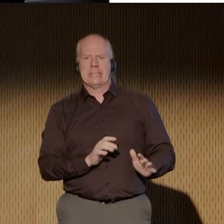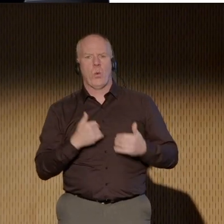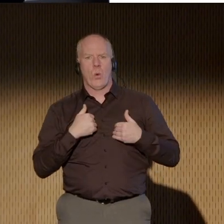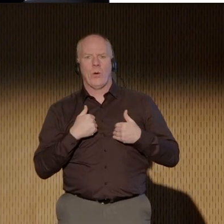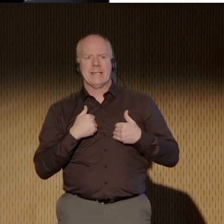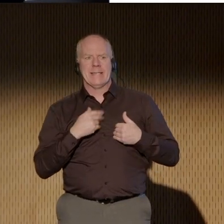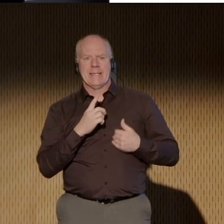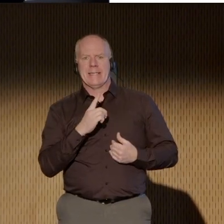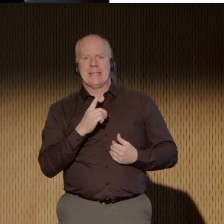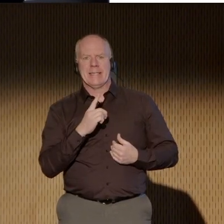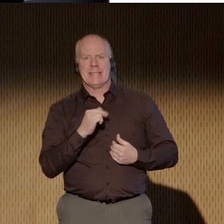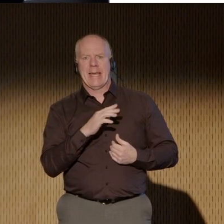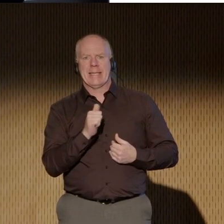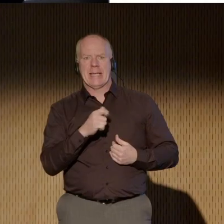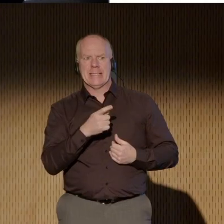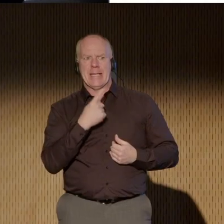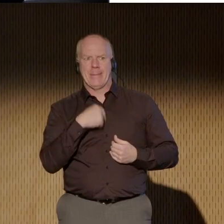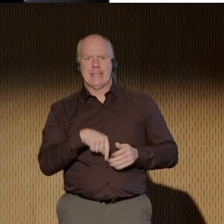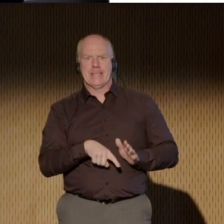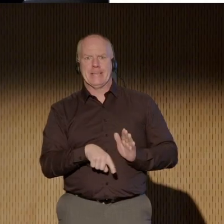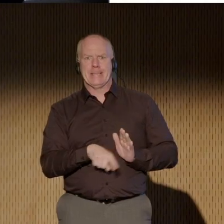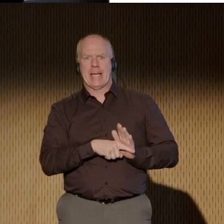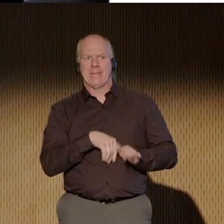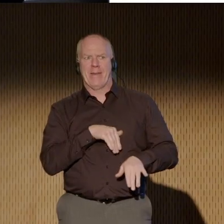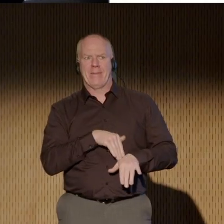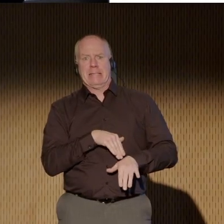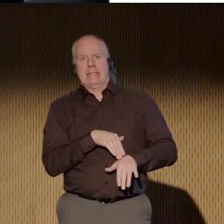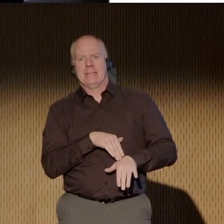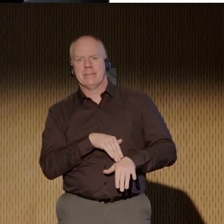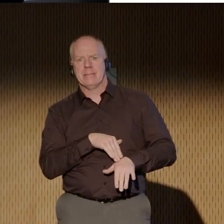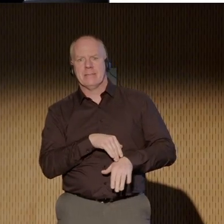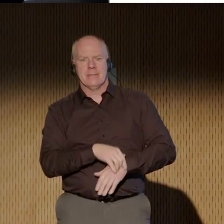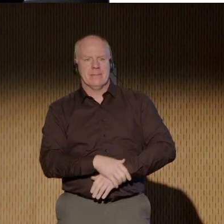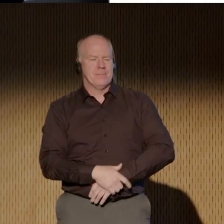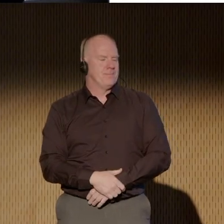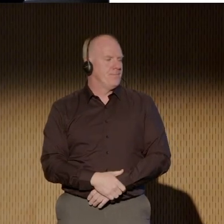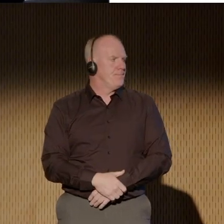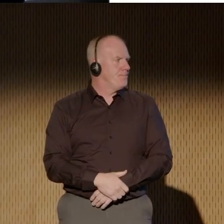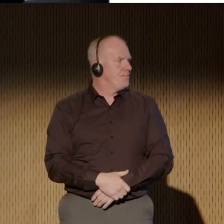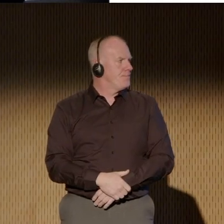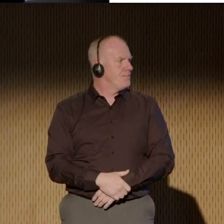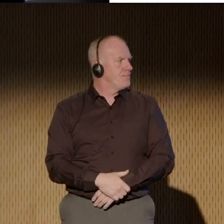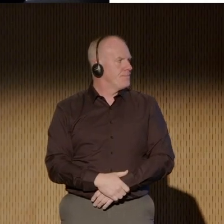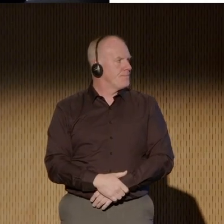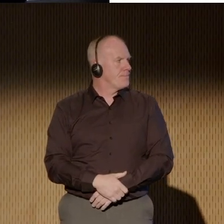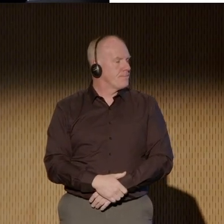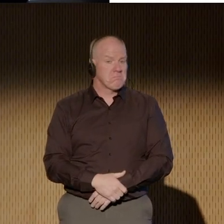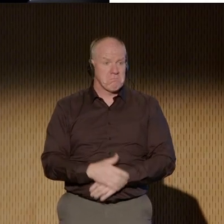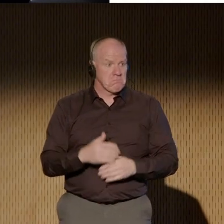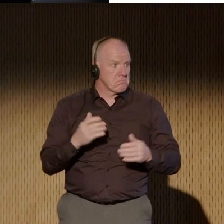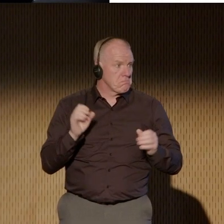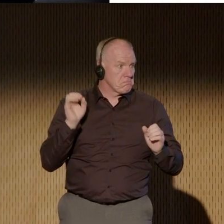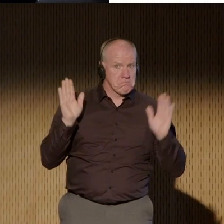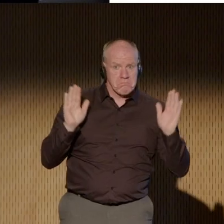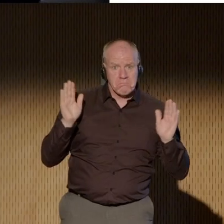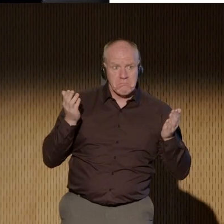data is going to tell you something else. (Daniel): Anybody else want to come in?